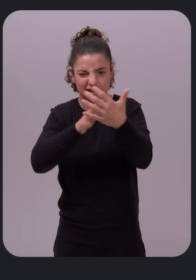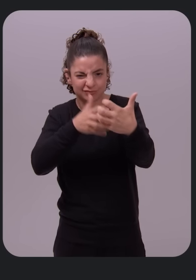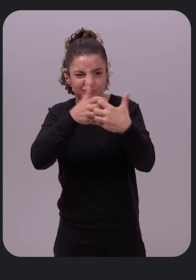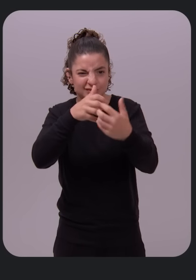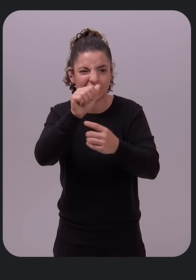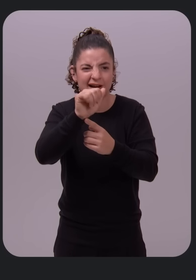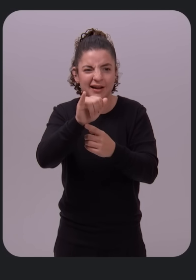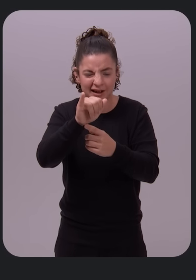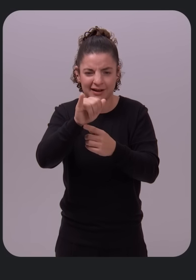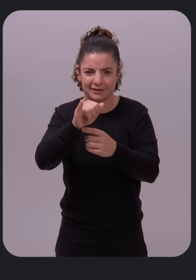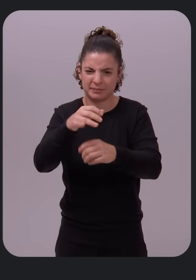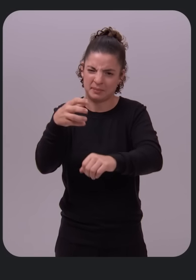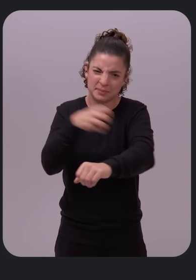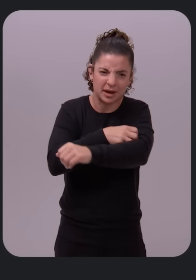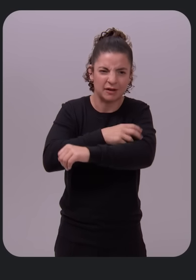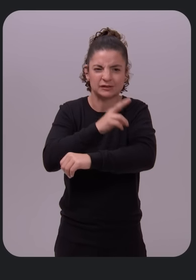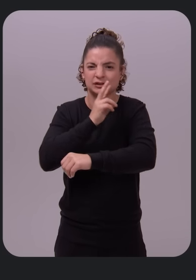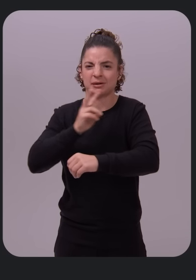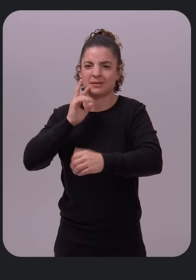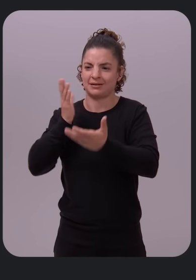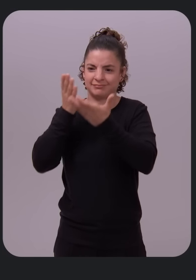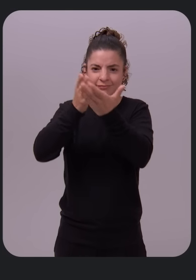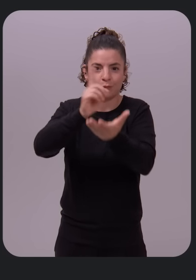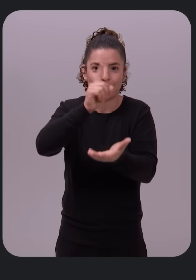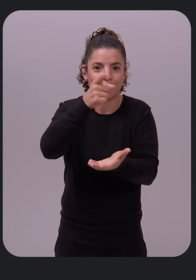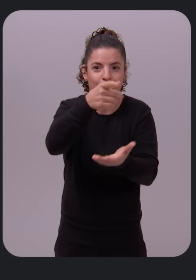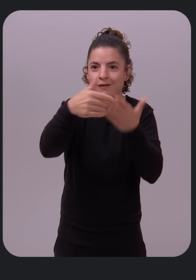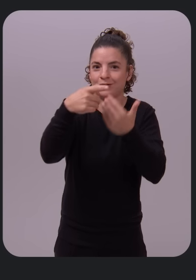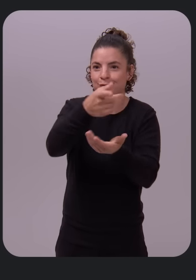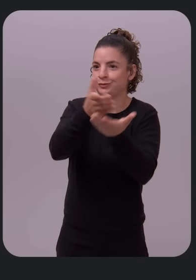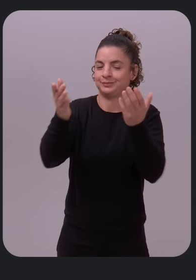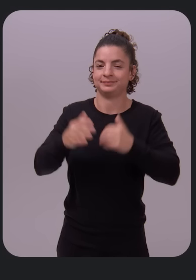bringing the power of Gemini right to where you are.